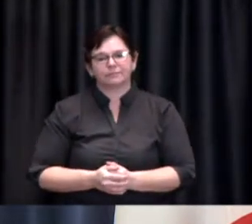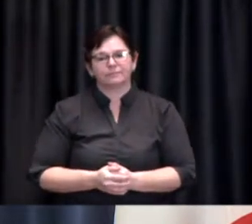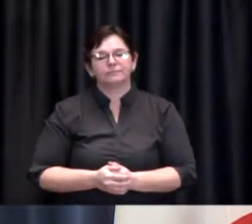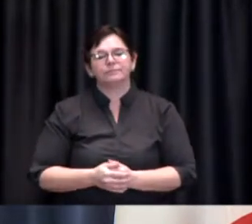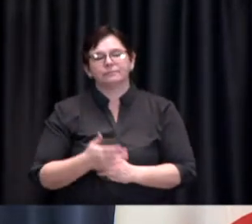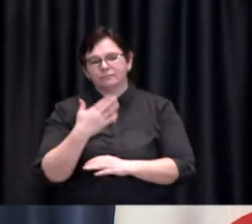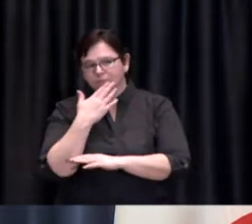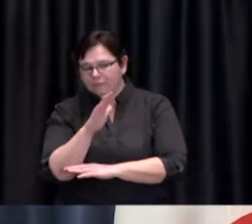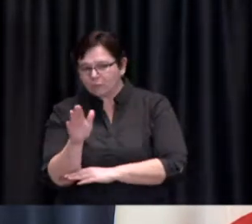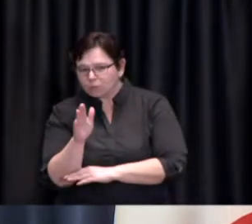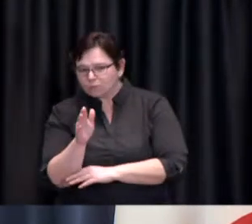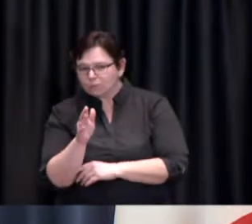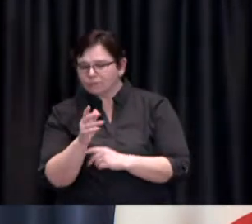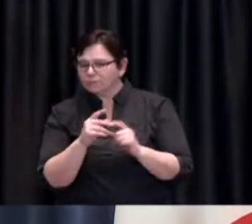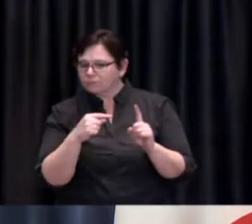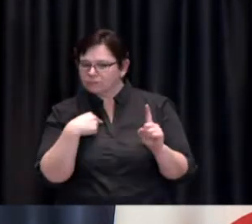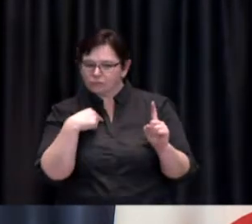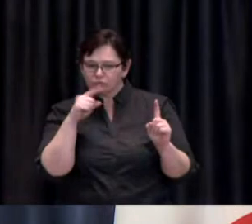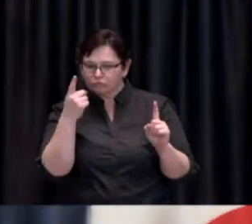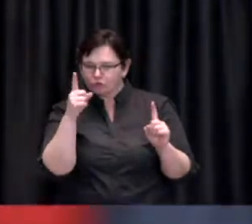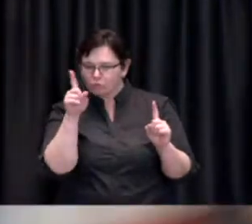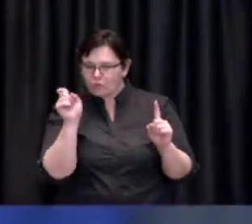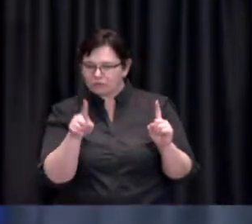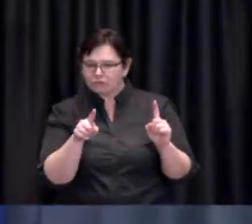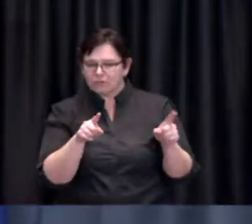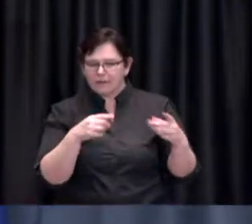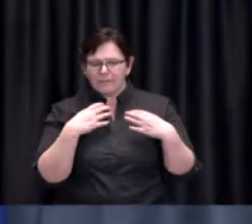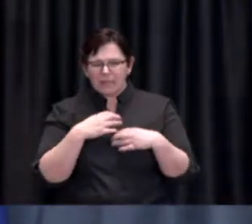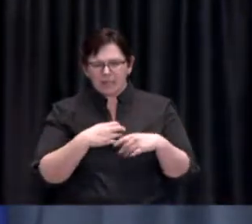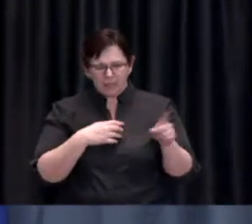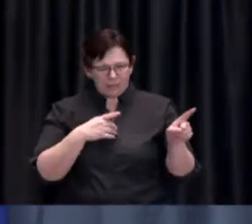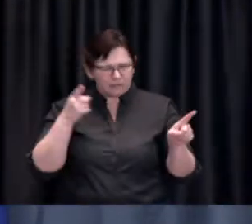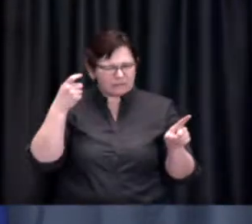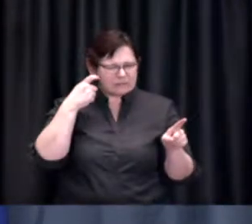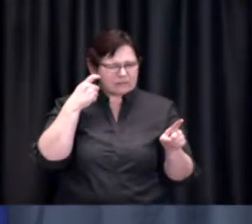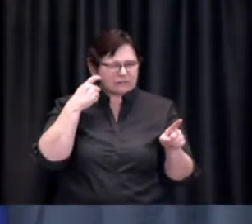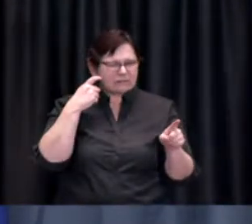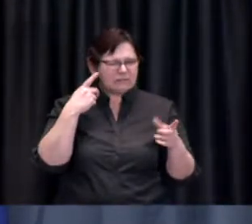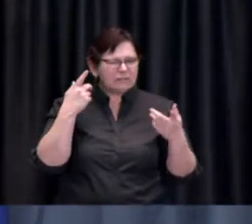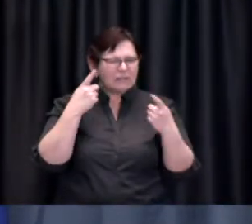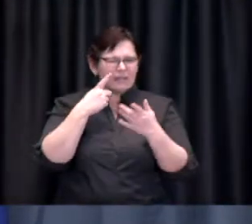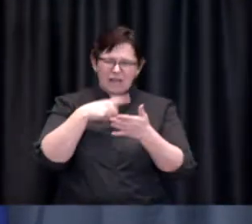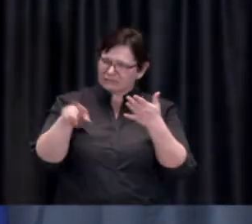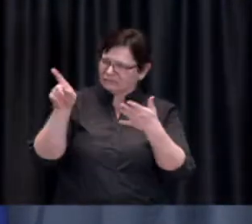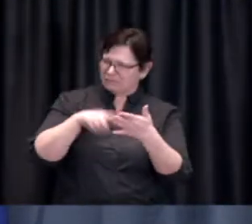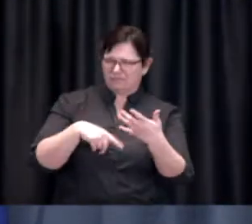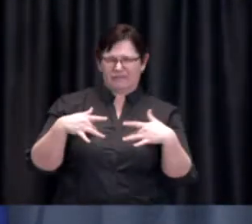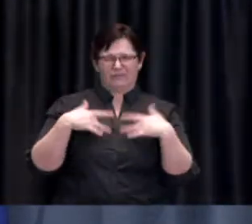my first question is for the Mayor your announcement today cancelling events until July 1st obviously it's a bit discouraging